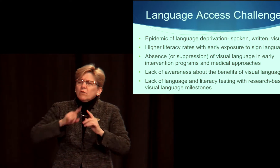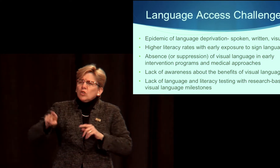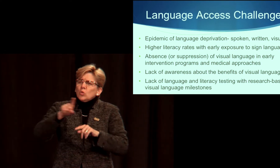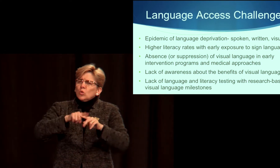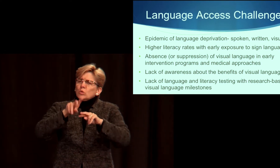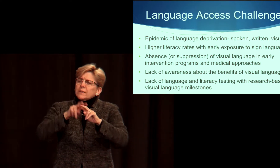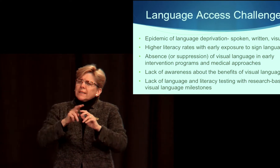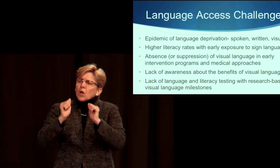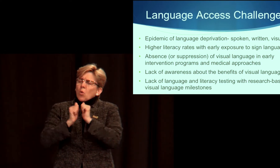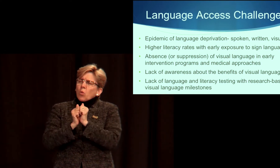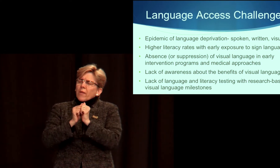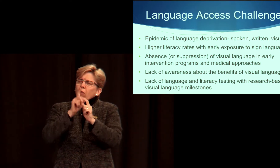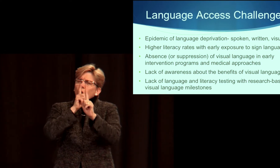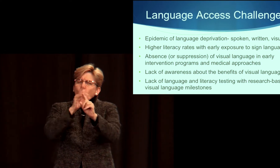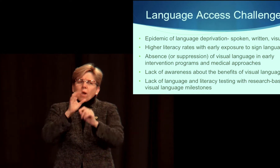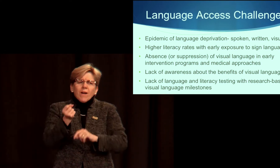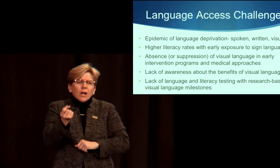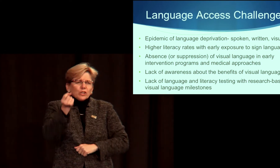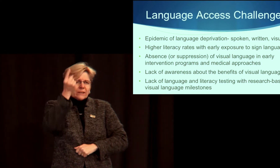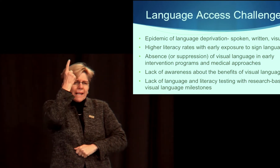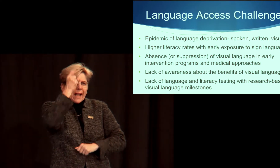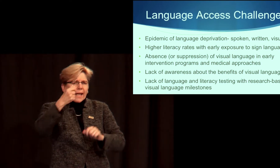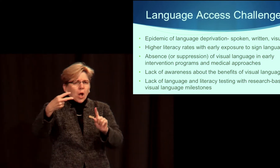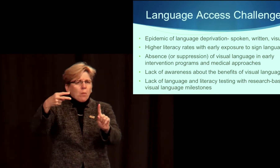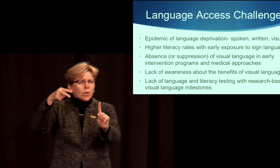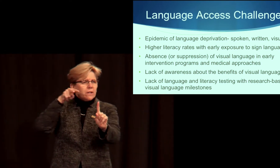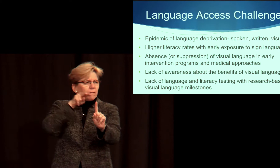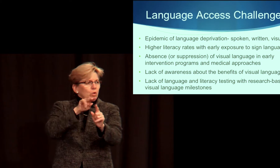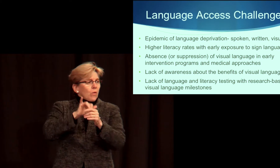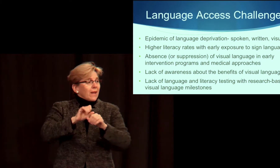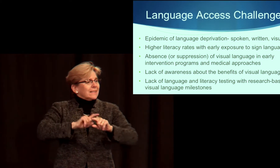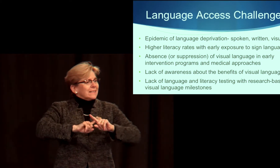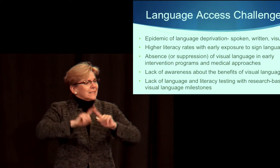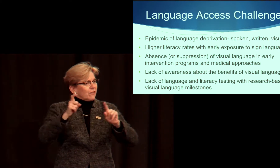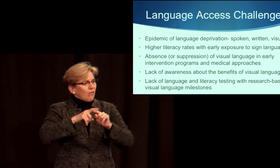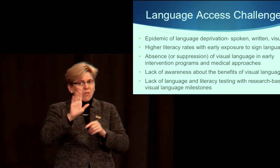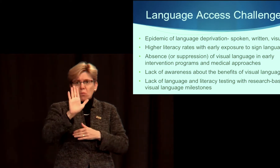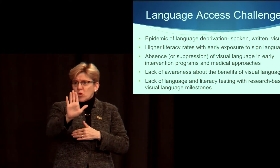to sit with the goal of understanding a point of view that might be radically